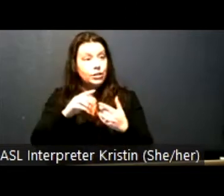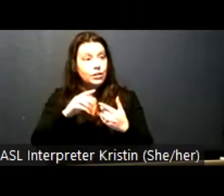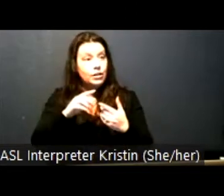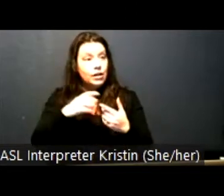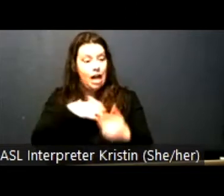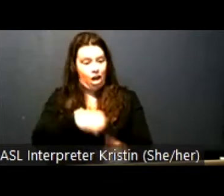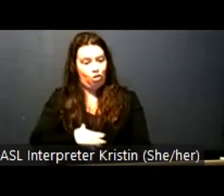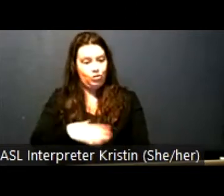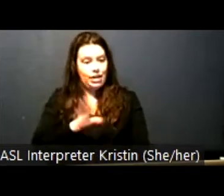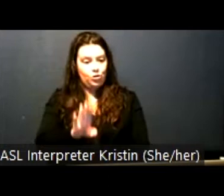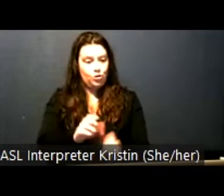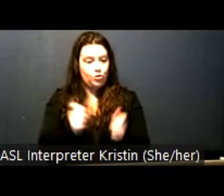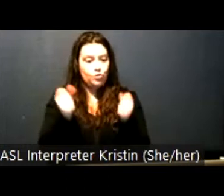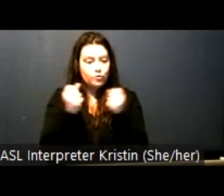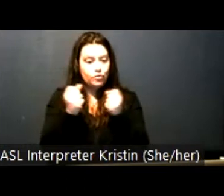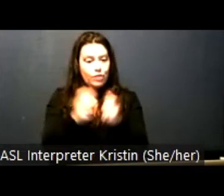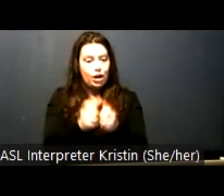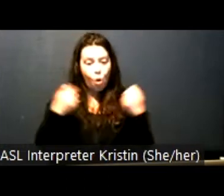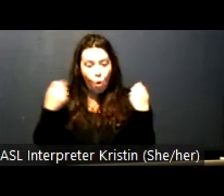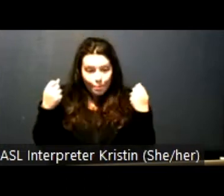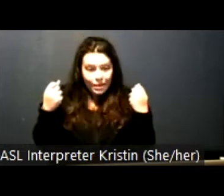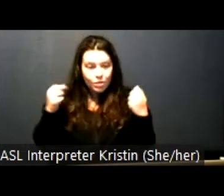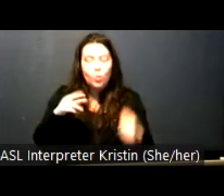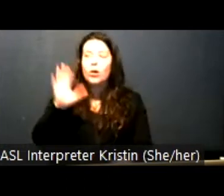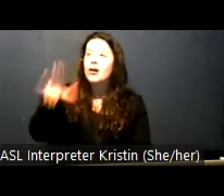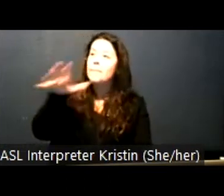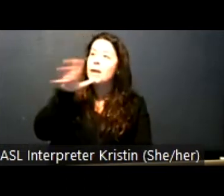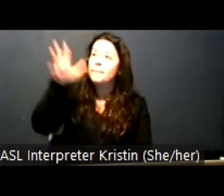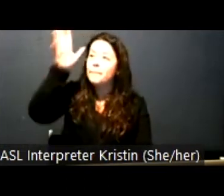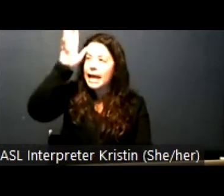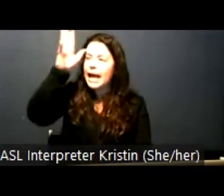refrigerator, or you ask mom and dad what's for lunch, and you don't have anything. You have to go to the store